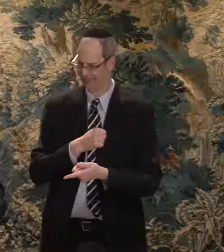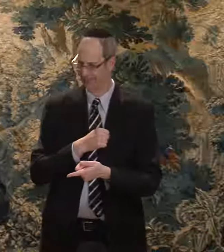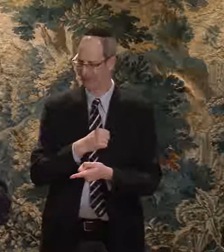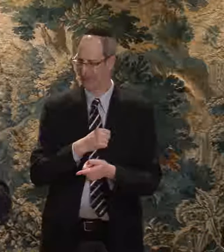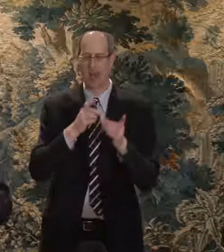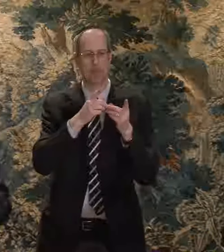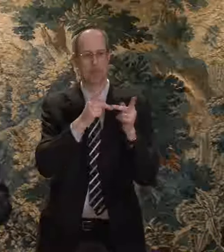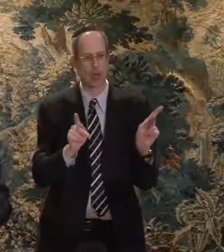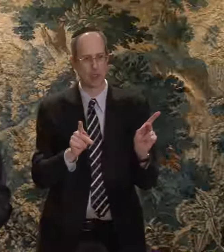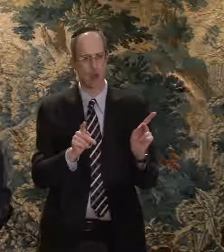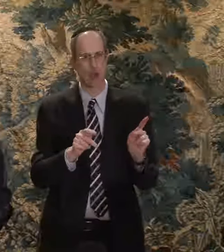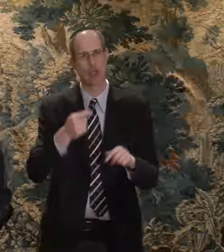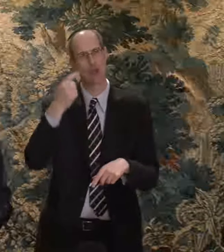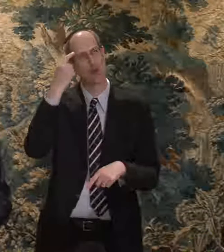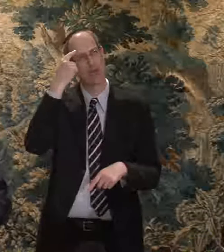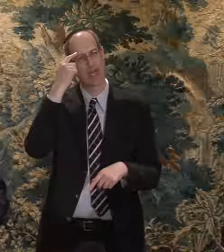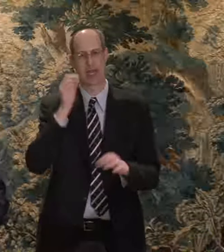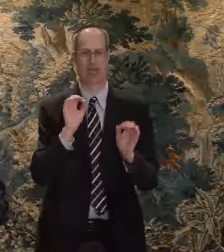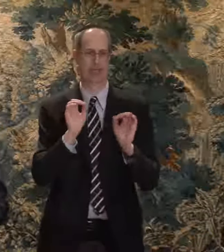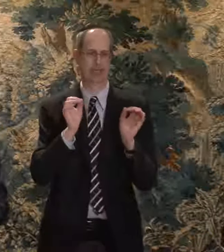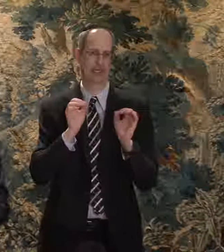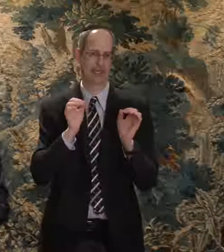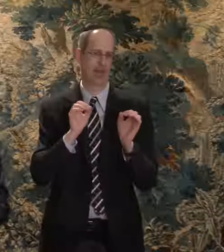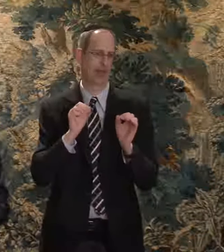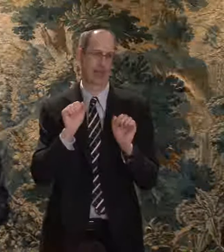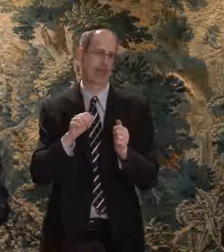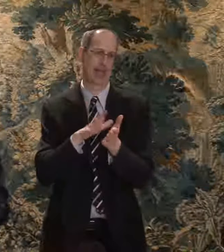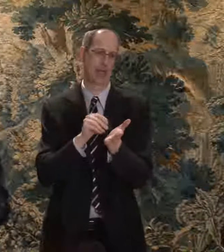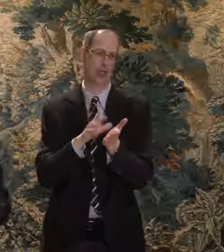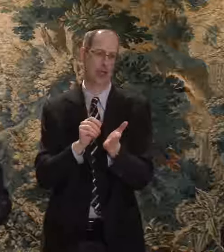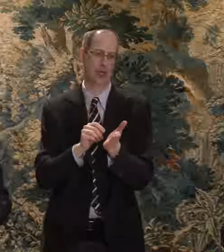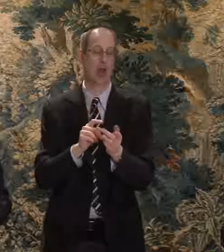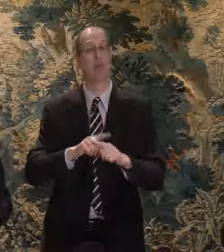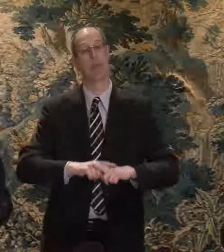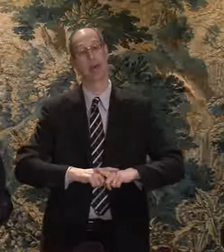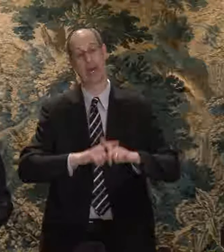that you would think nothing can be learned from this classic and yet the